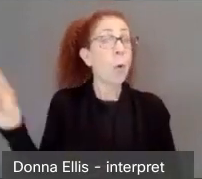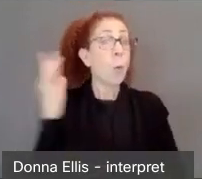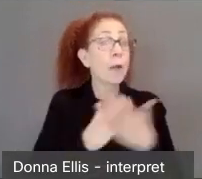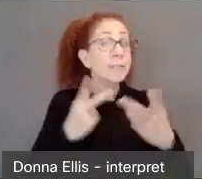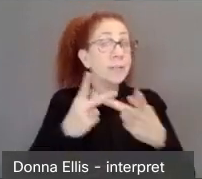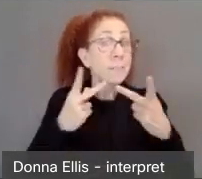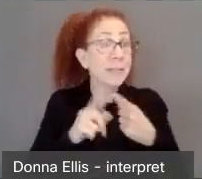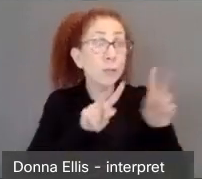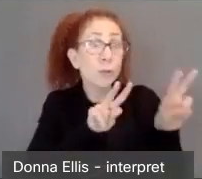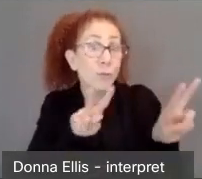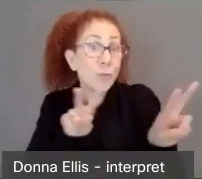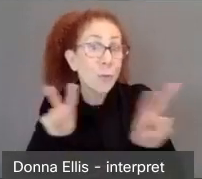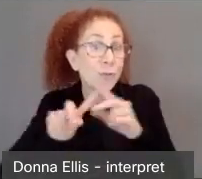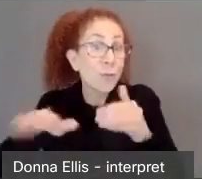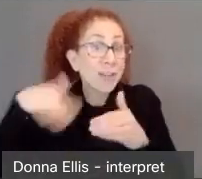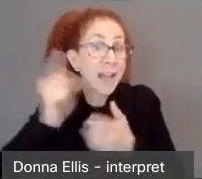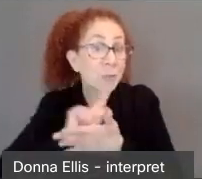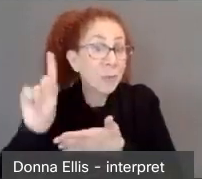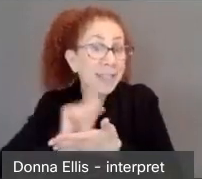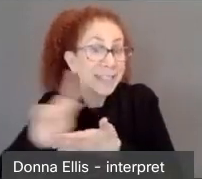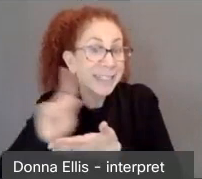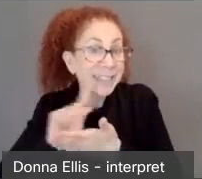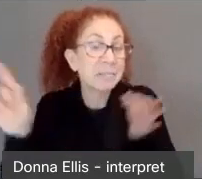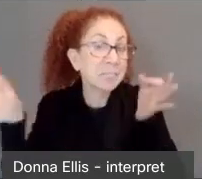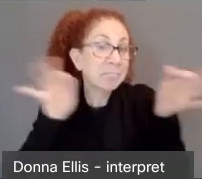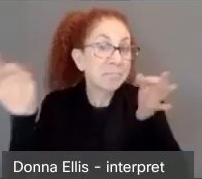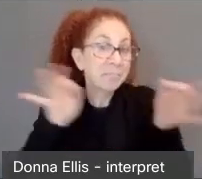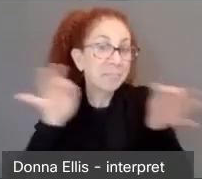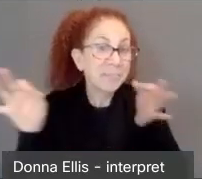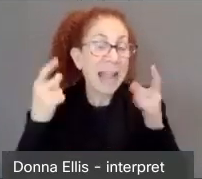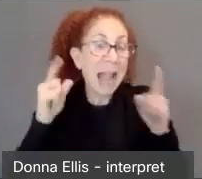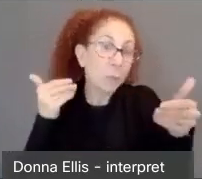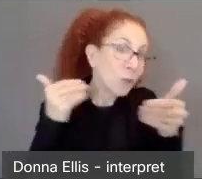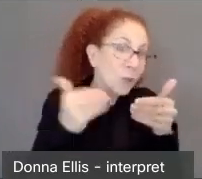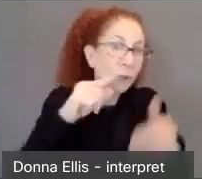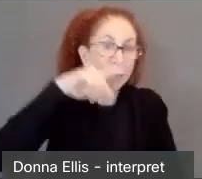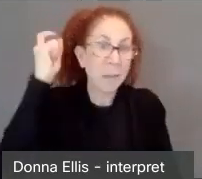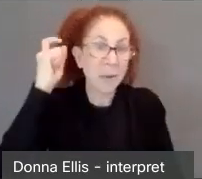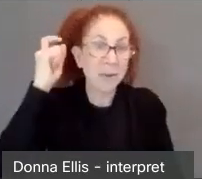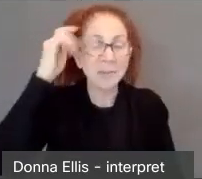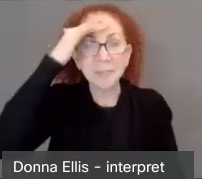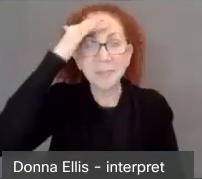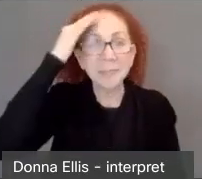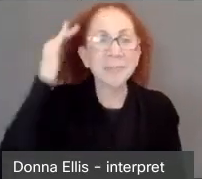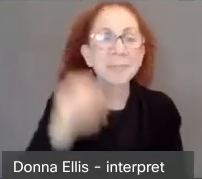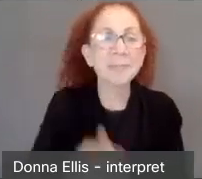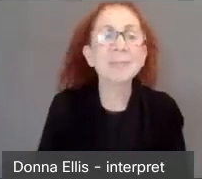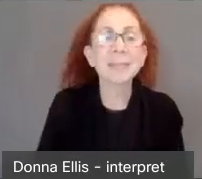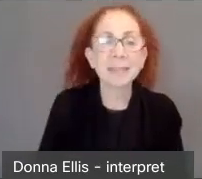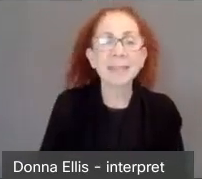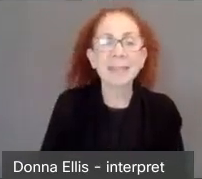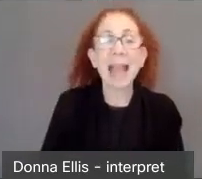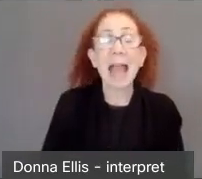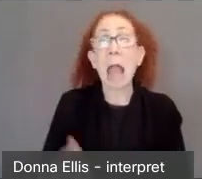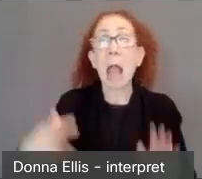to over the next coming weeks as we approach summer and mitigation measures are relaxed.